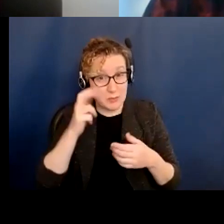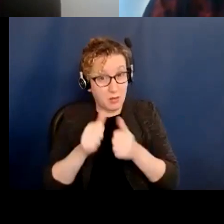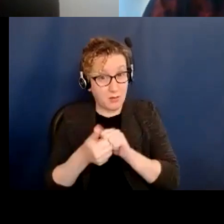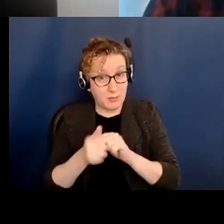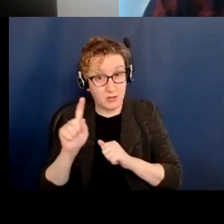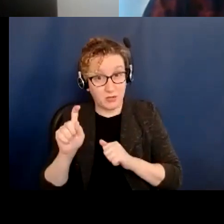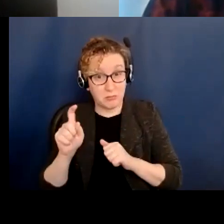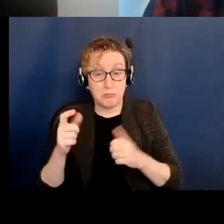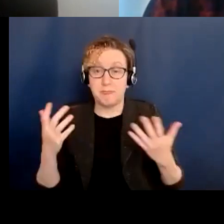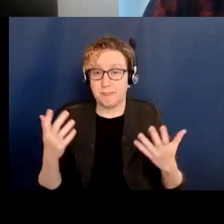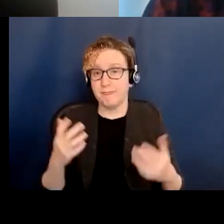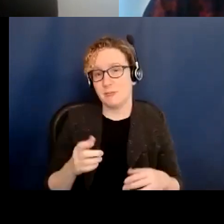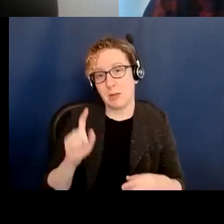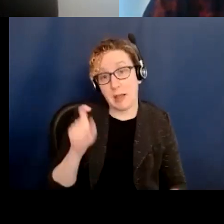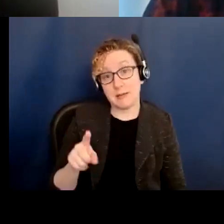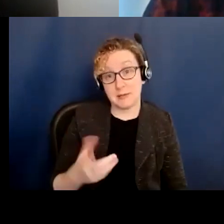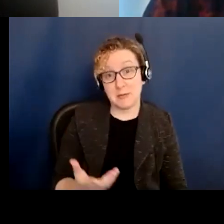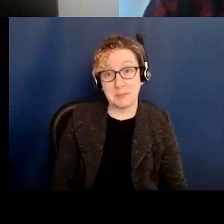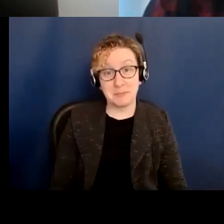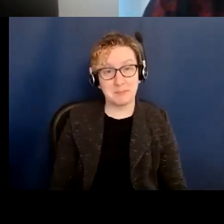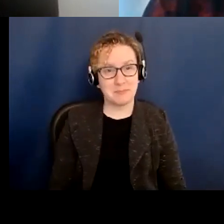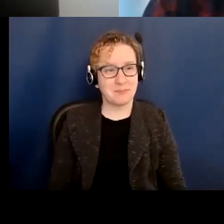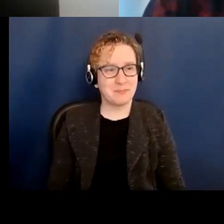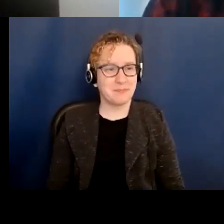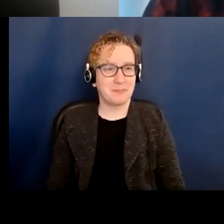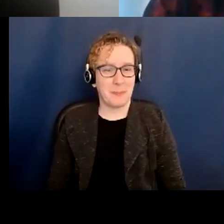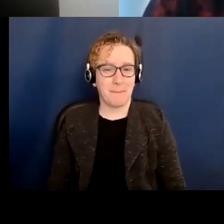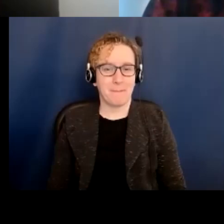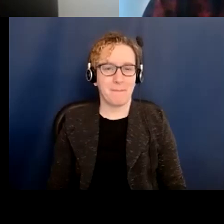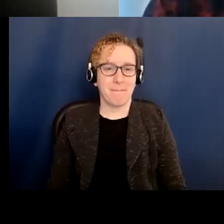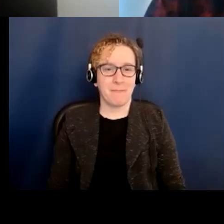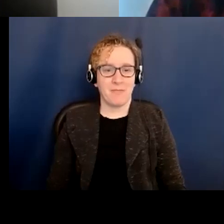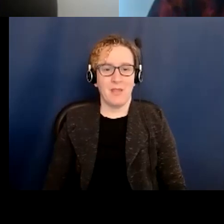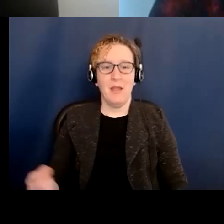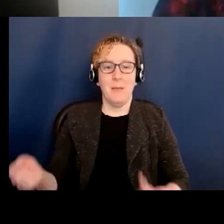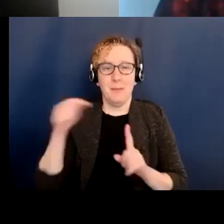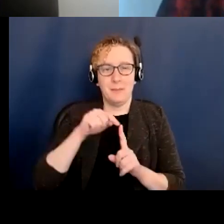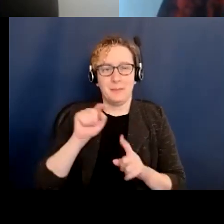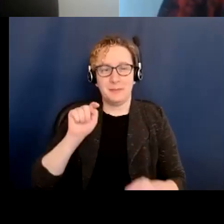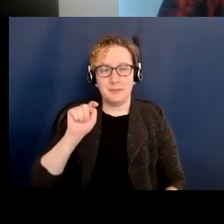Let's go back to Teneisha.